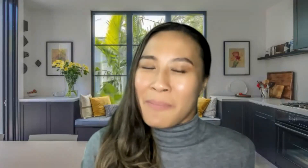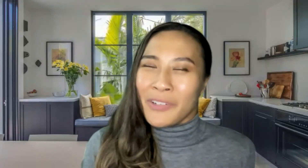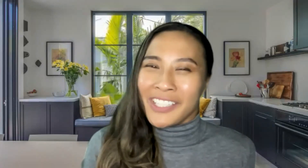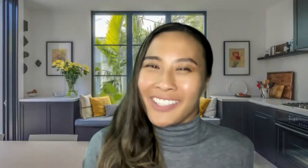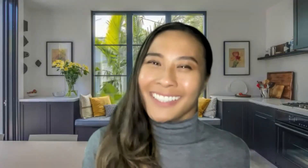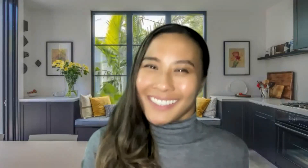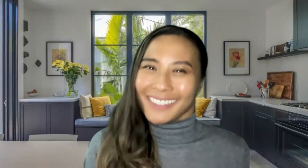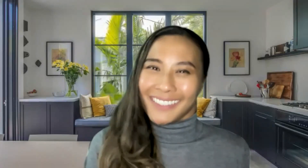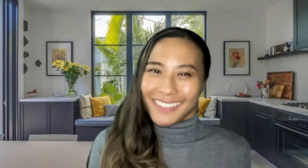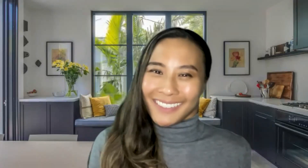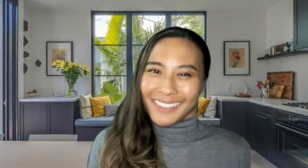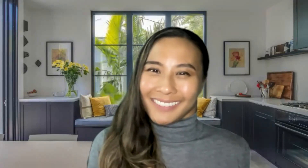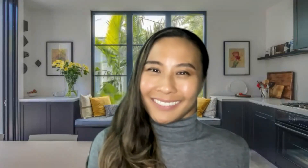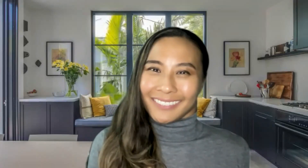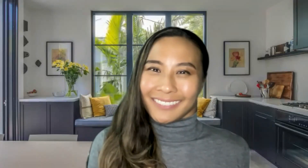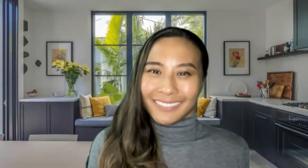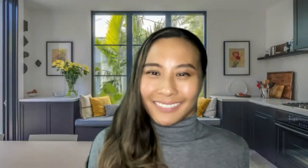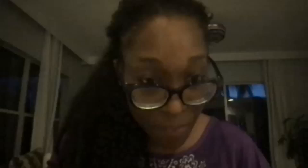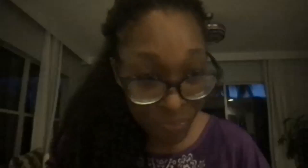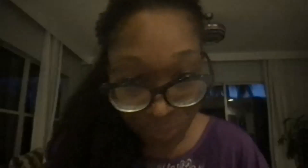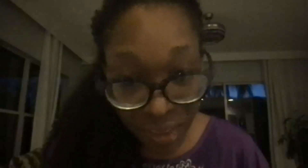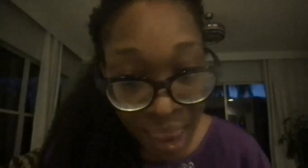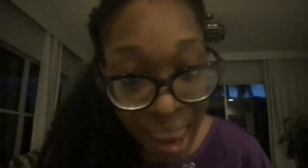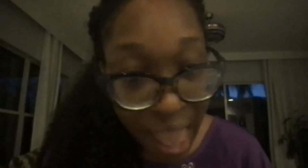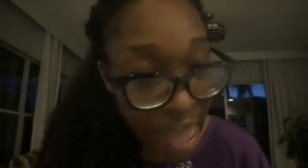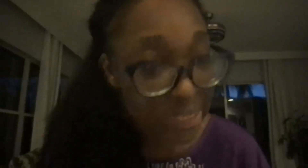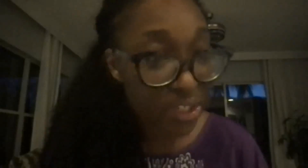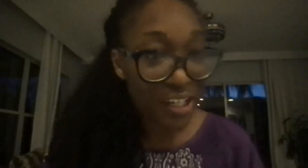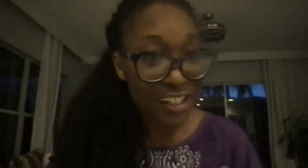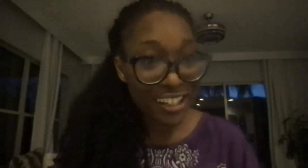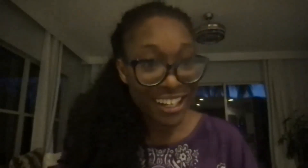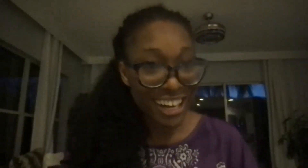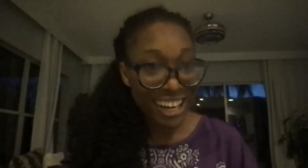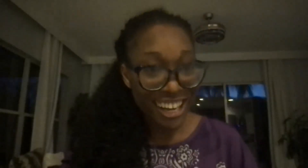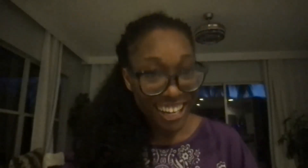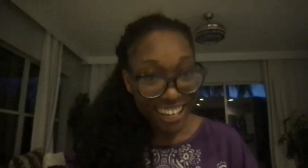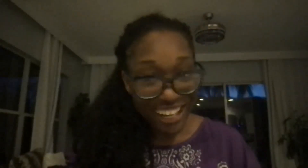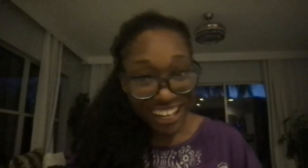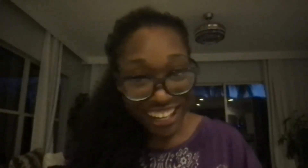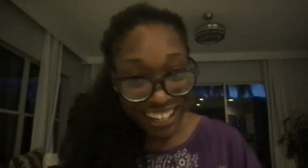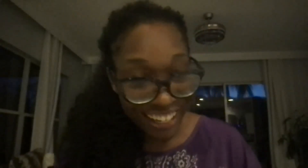Who would you like to popcorn into next? Rojene: Heather Michelle: All right Heather.